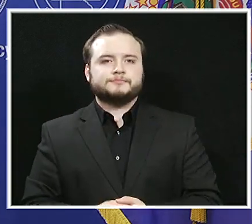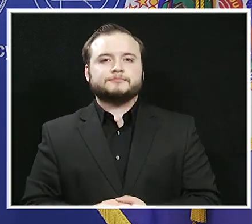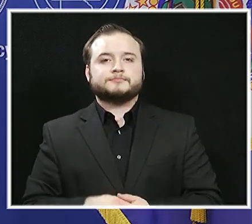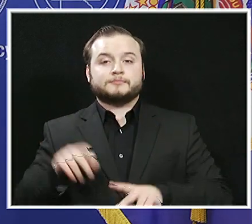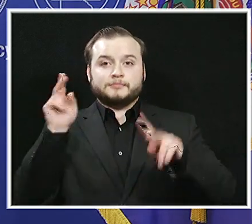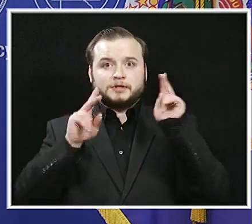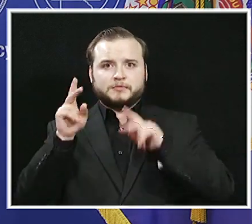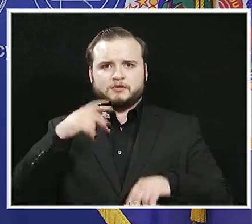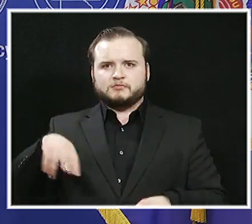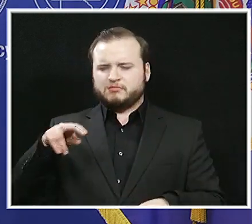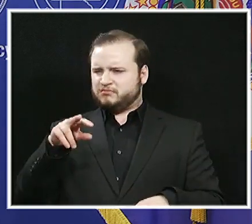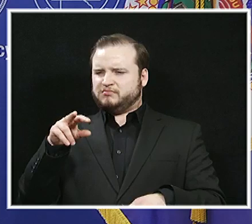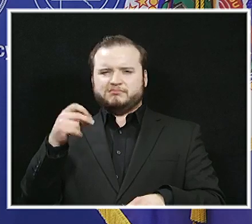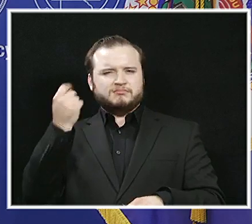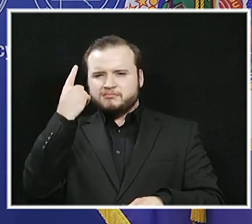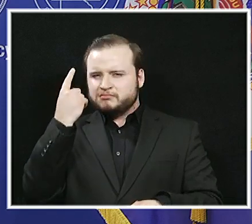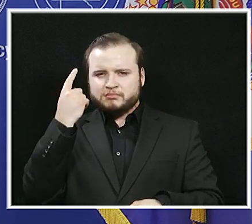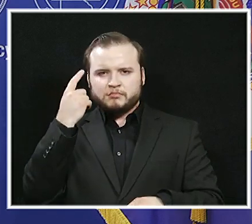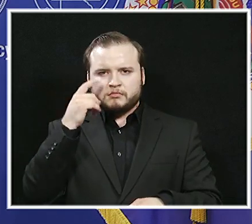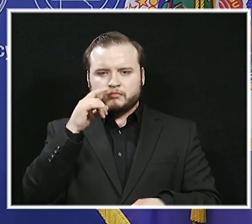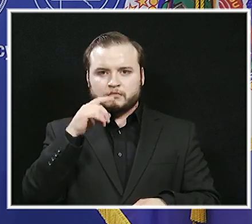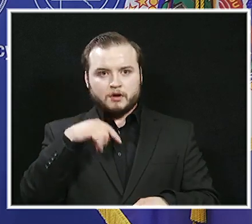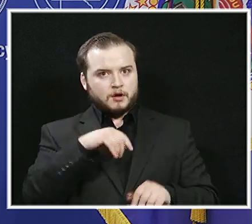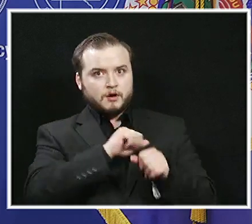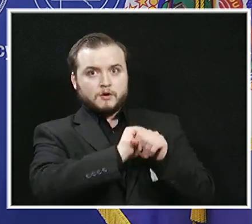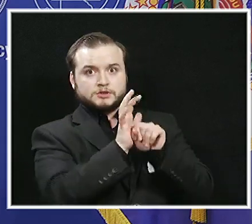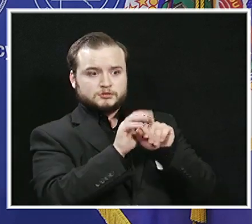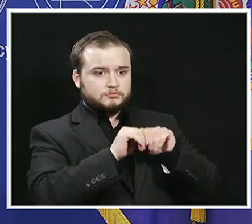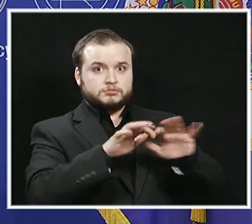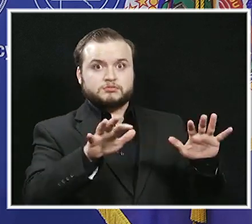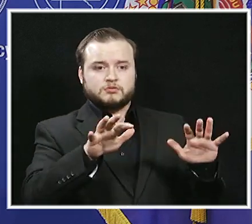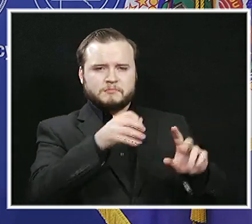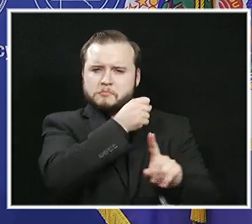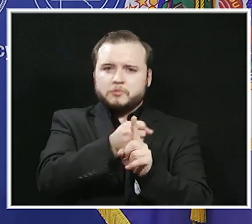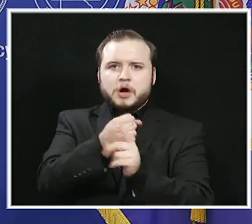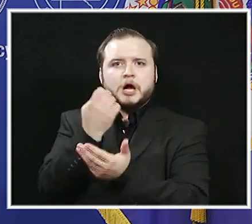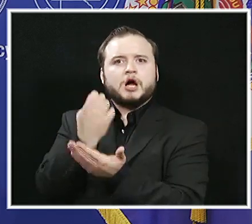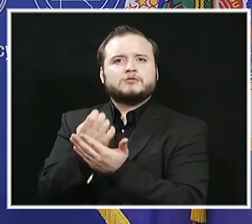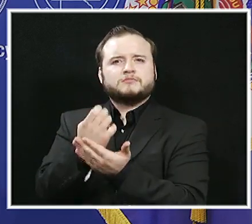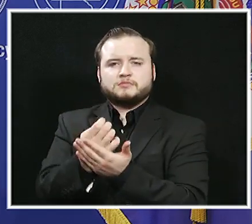beginning a new phase of in-depth conversations with our business community. No one understands what this pandemic means for our